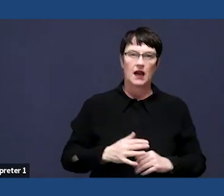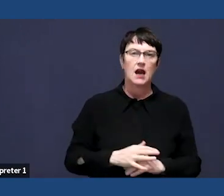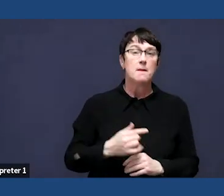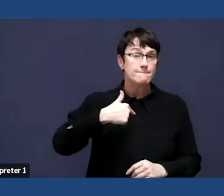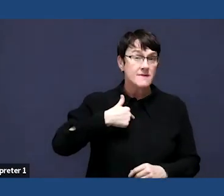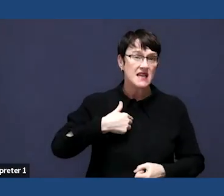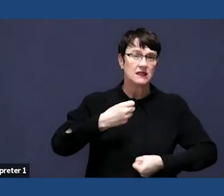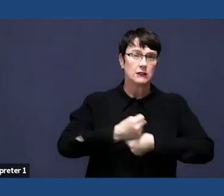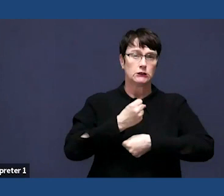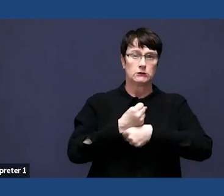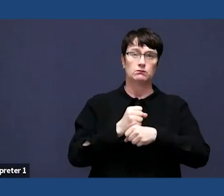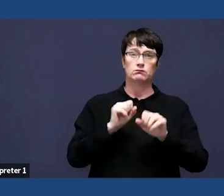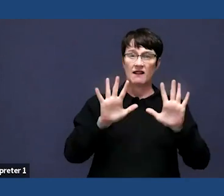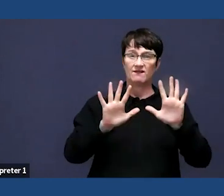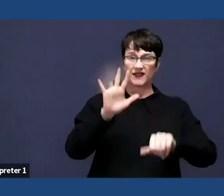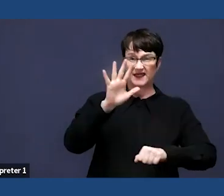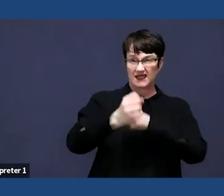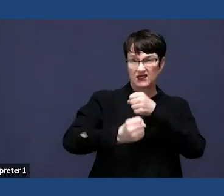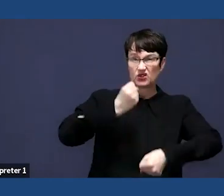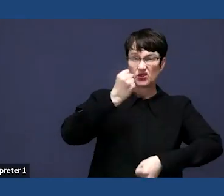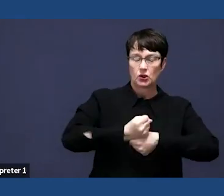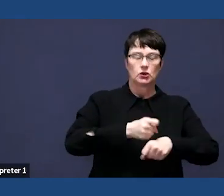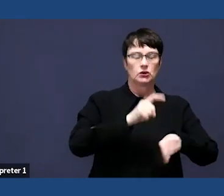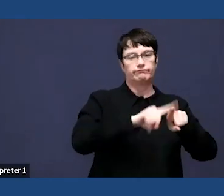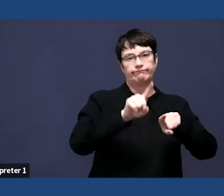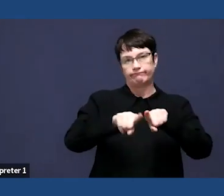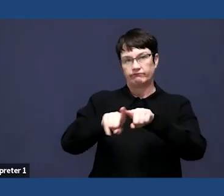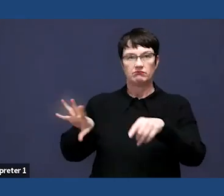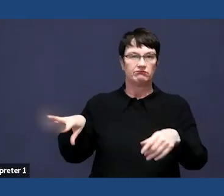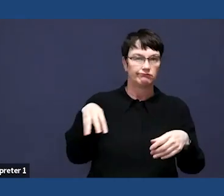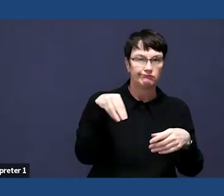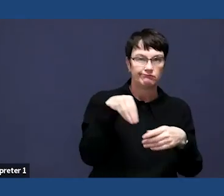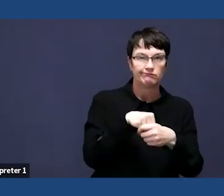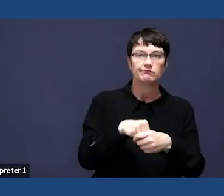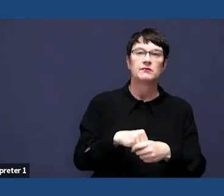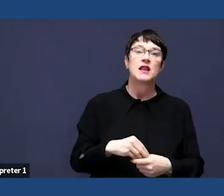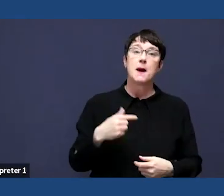As Ambassador Gallegos has set the scene, I'm hoping with talk we will come away with